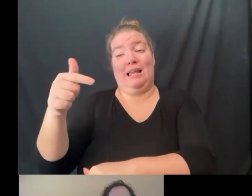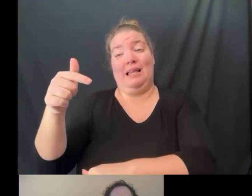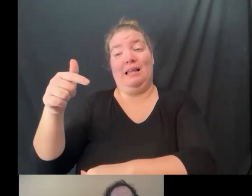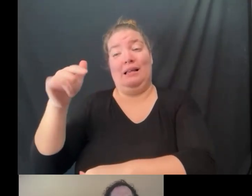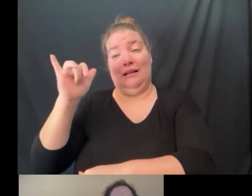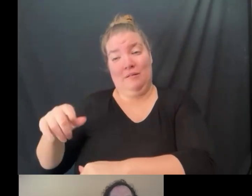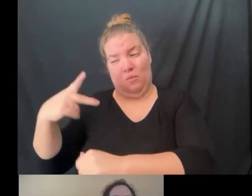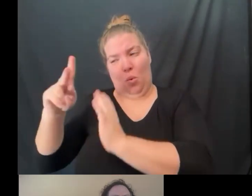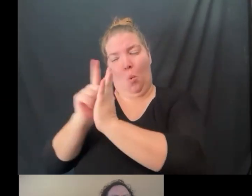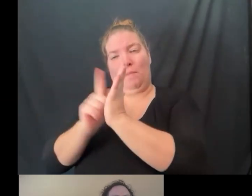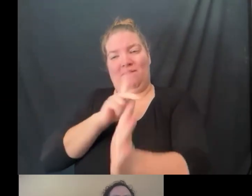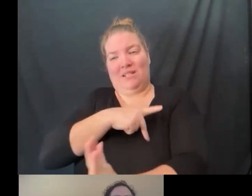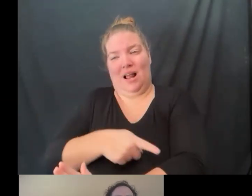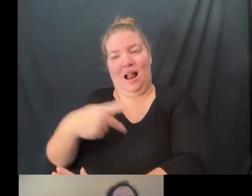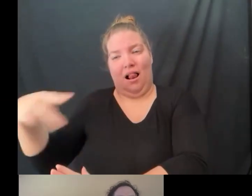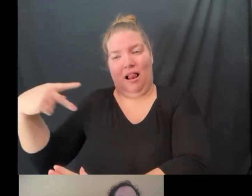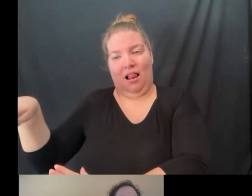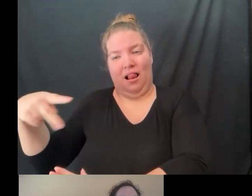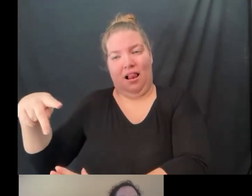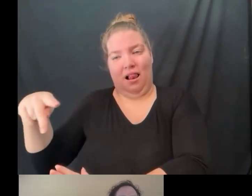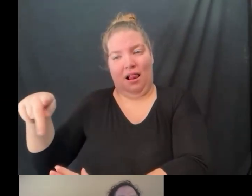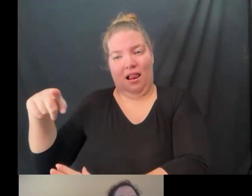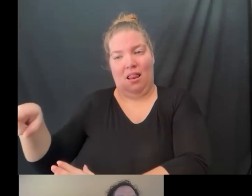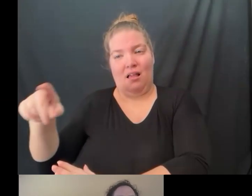obligated under the Manitoba legislation.